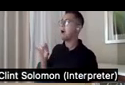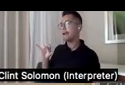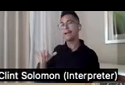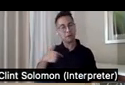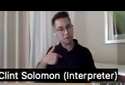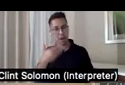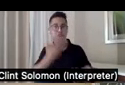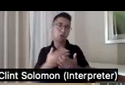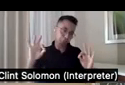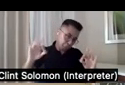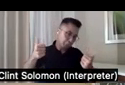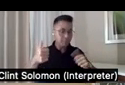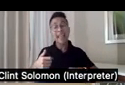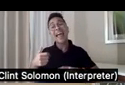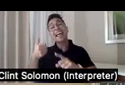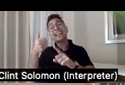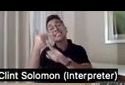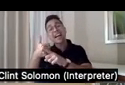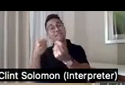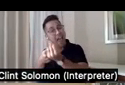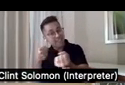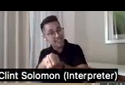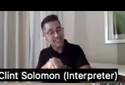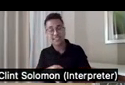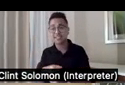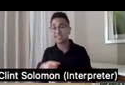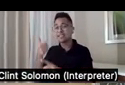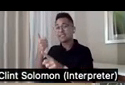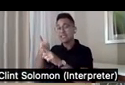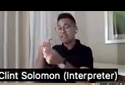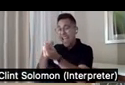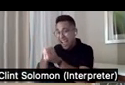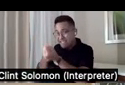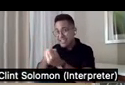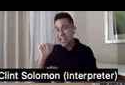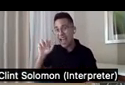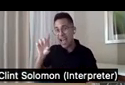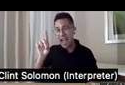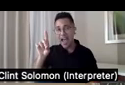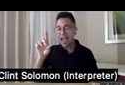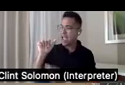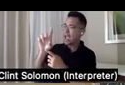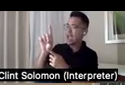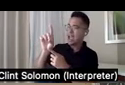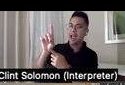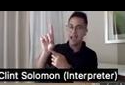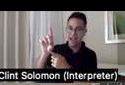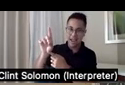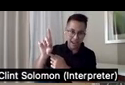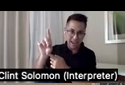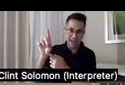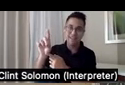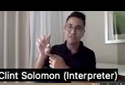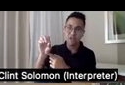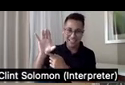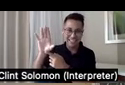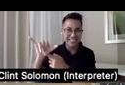self-advocacy and self-advocacy as the child advances um in their uh just development and